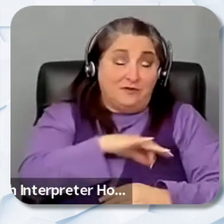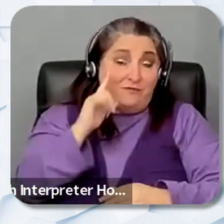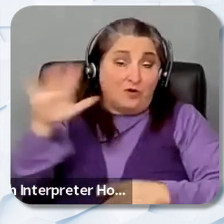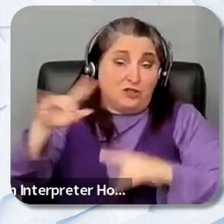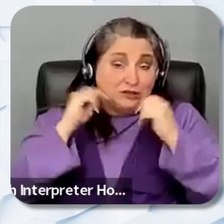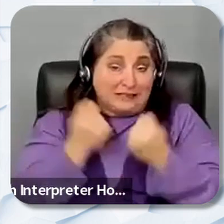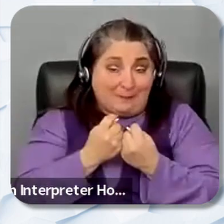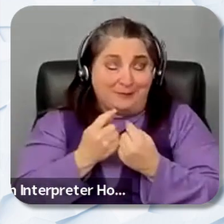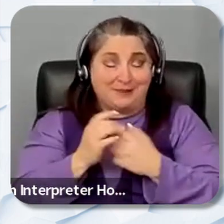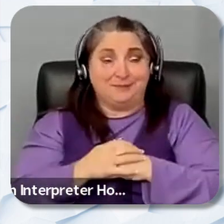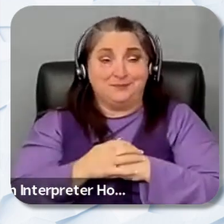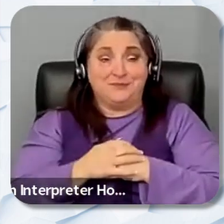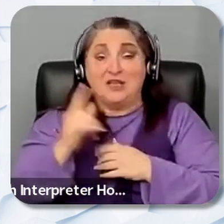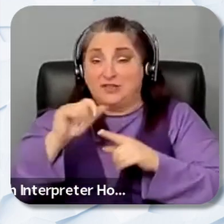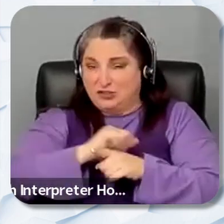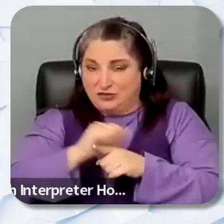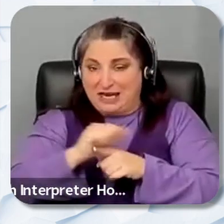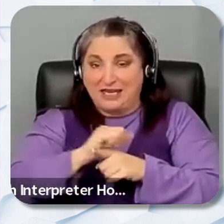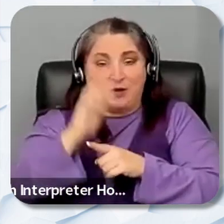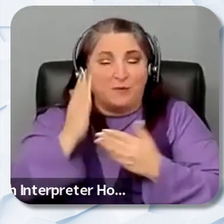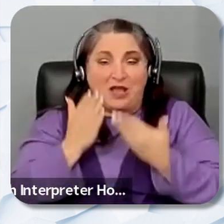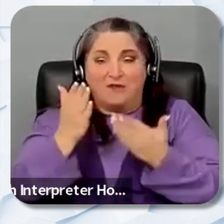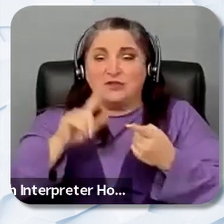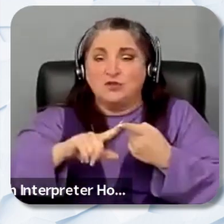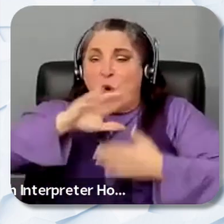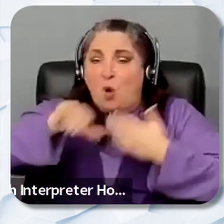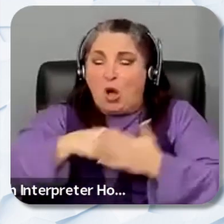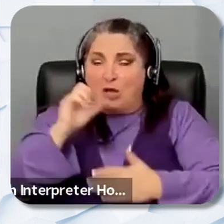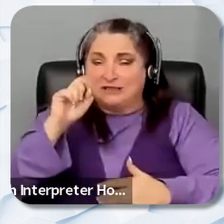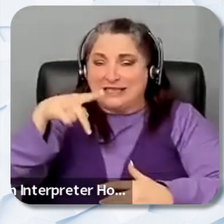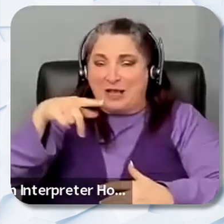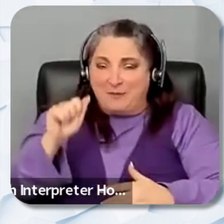This training is offered for all SELPAs and Targeted level LEAs, if you would like to